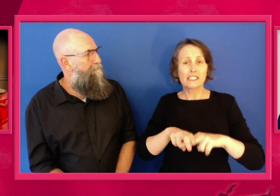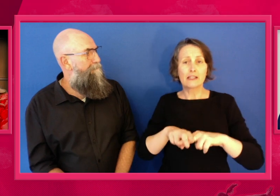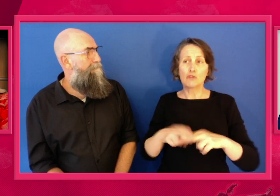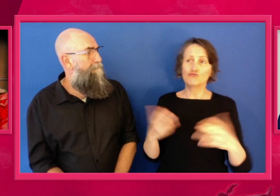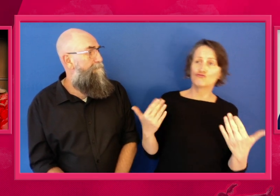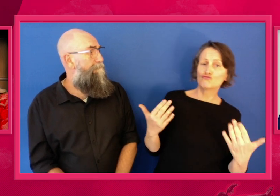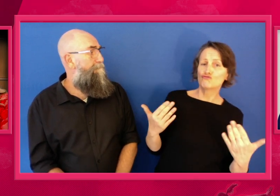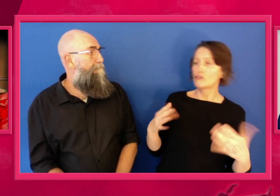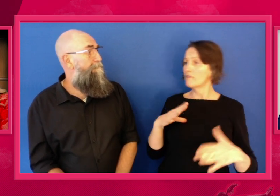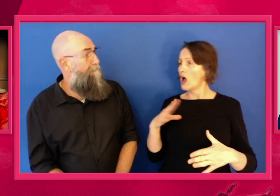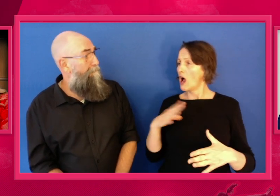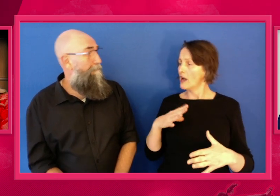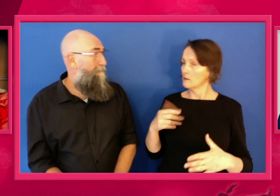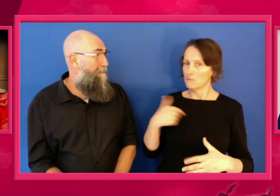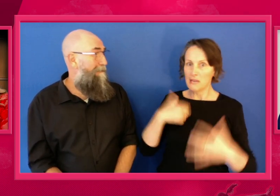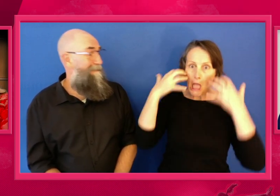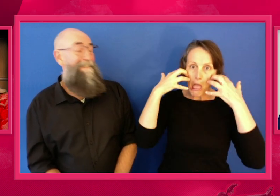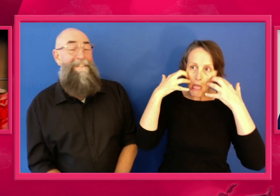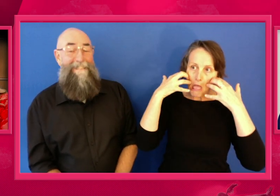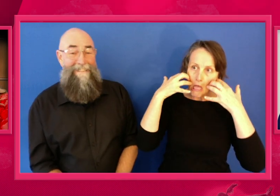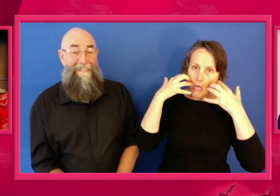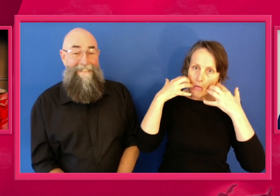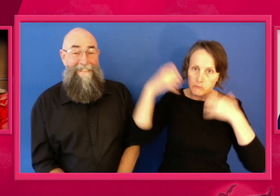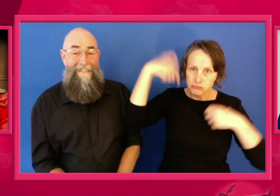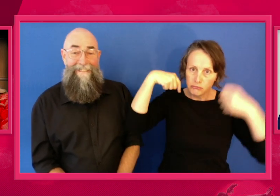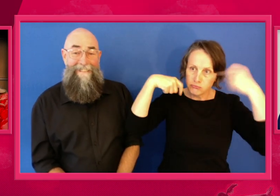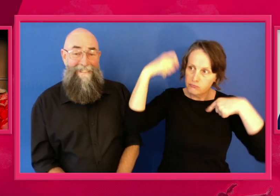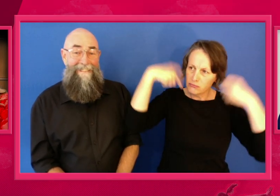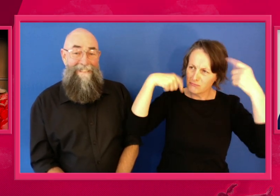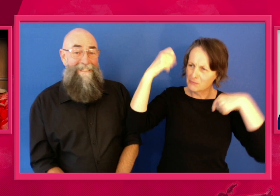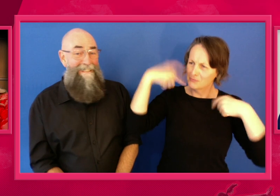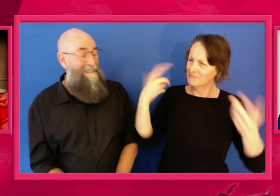Great Britain, and they're all sitting there fine. Not sweating at all. And it's just pouring